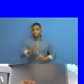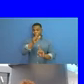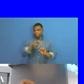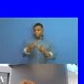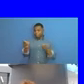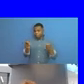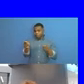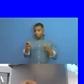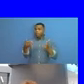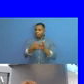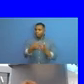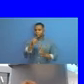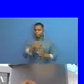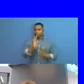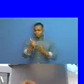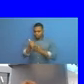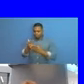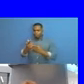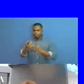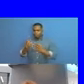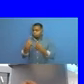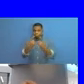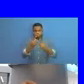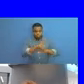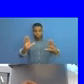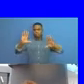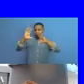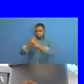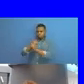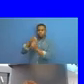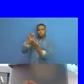Let's advance. And the this is indeed the end of each level